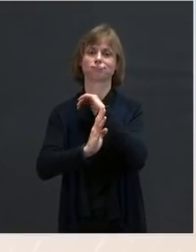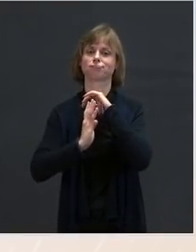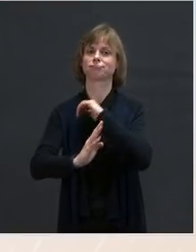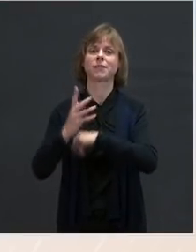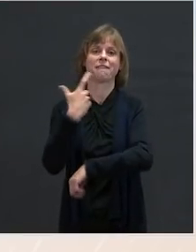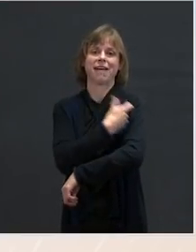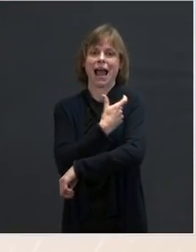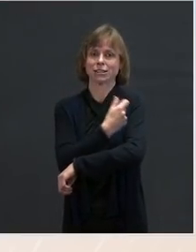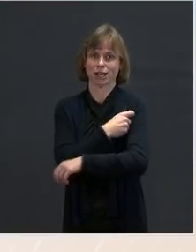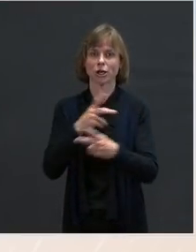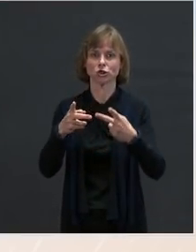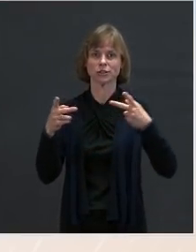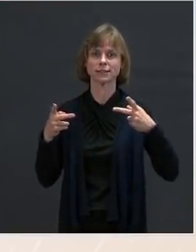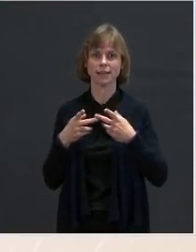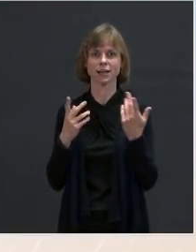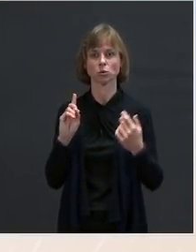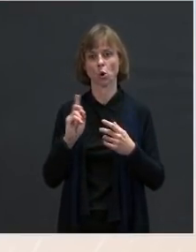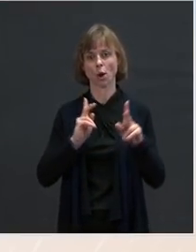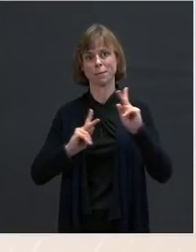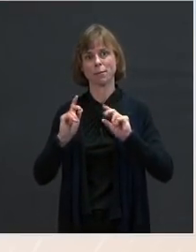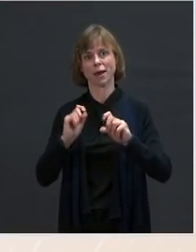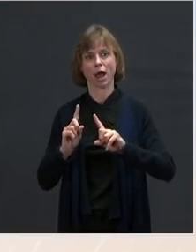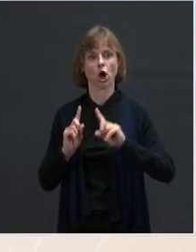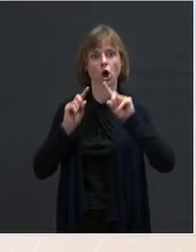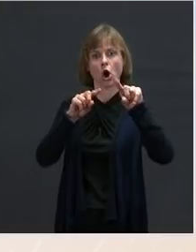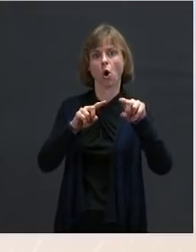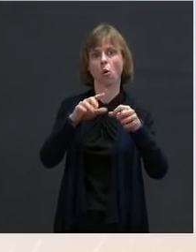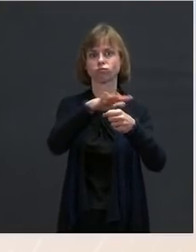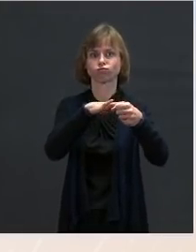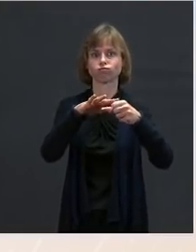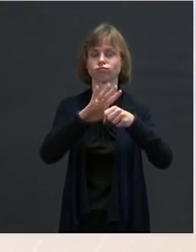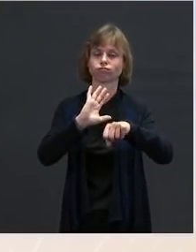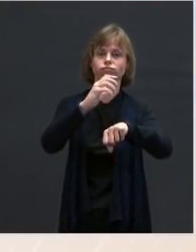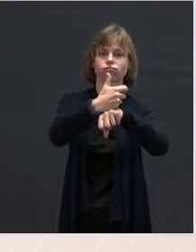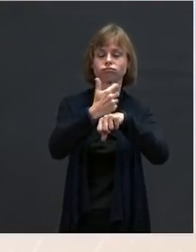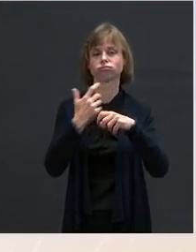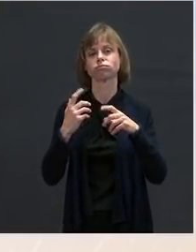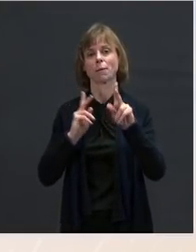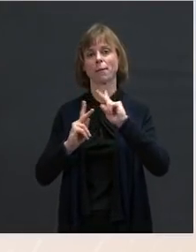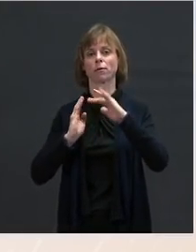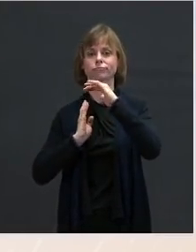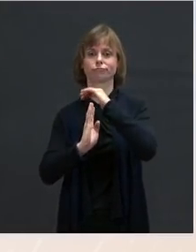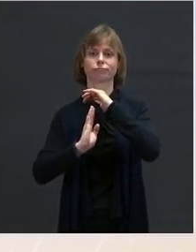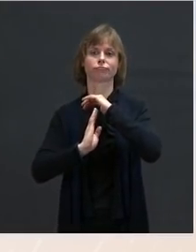and get vaccinated in these locations. So, you know, we are on track. We have -- we have vaccinated.